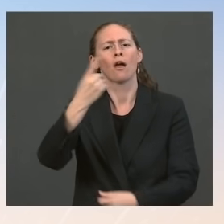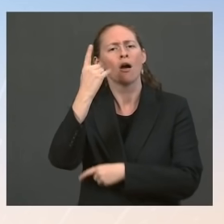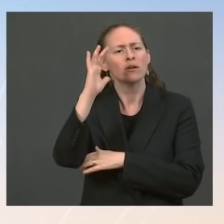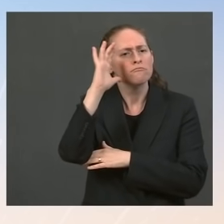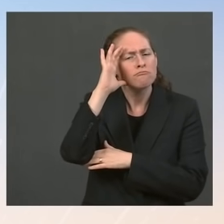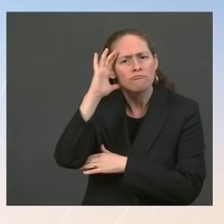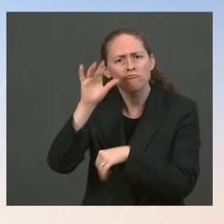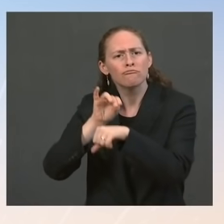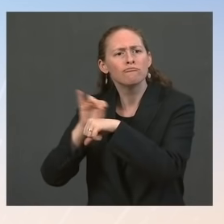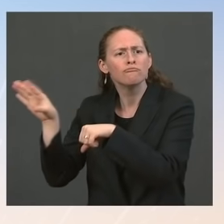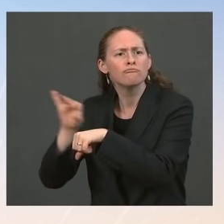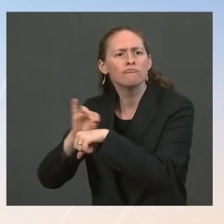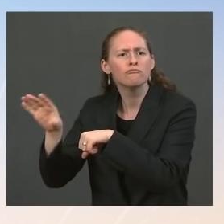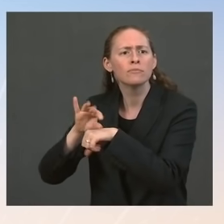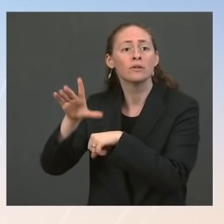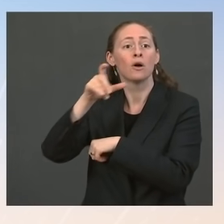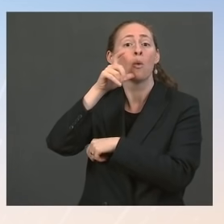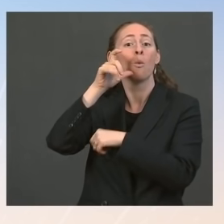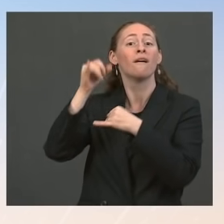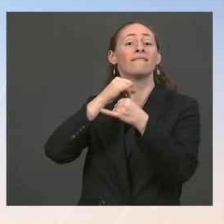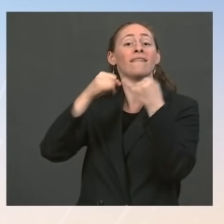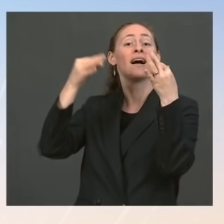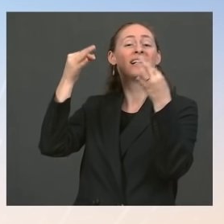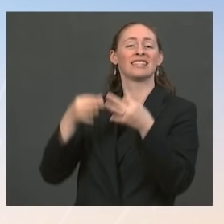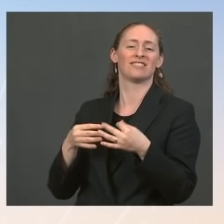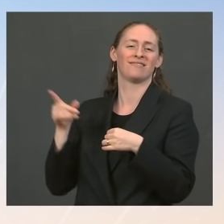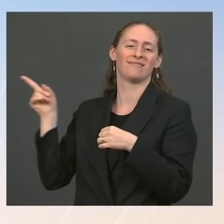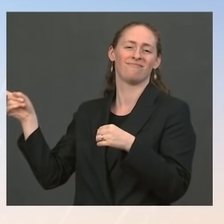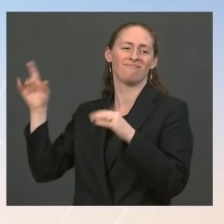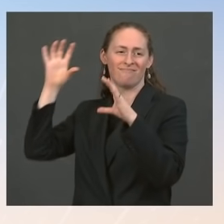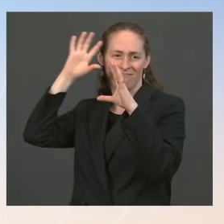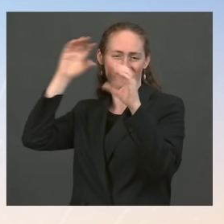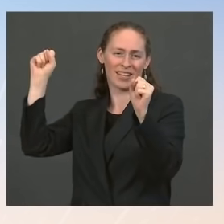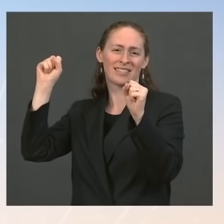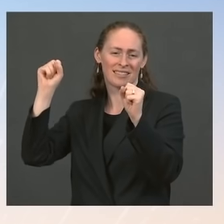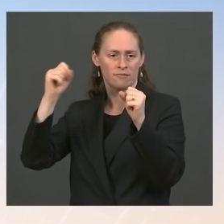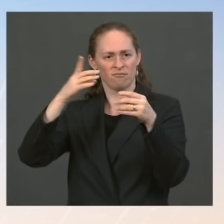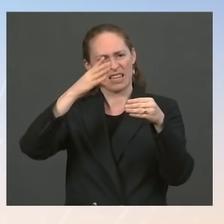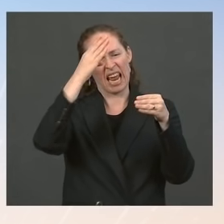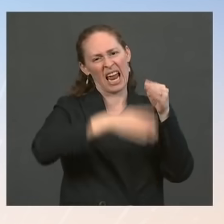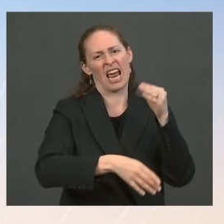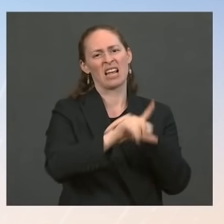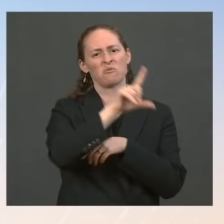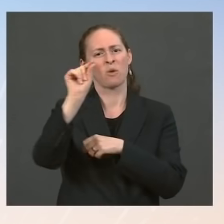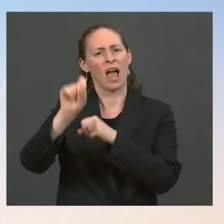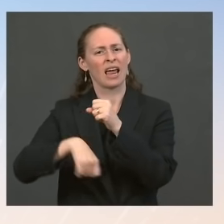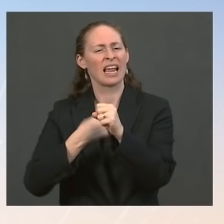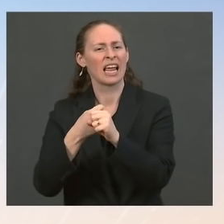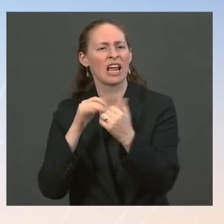to make a decision. He made a decision: It was time to end a 20-year war. The Press: But you are saying here that military advisors to the President said